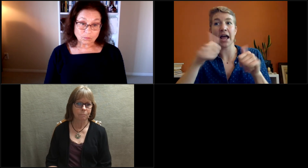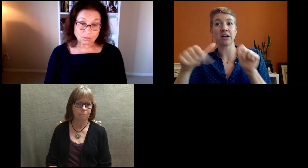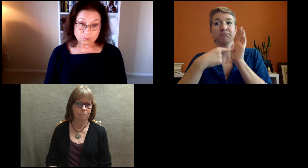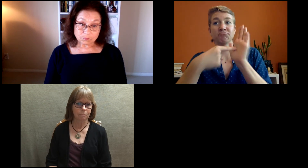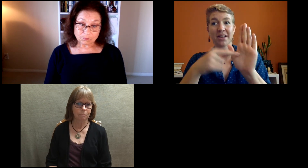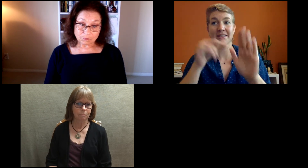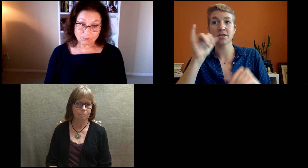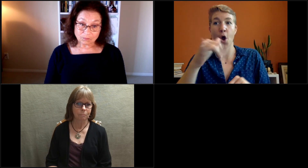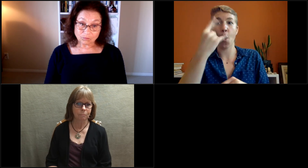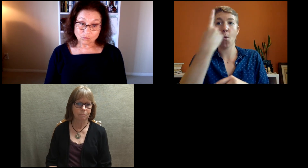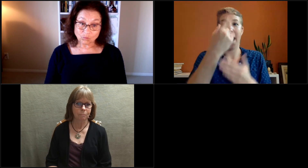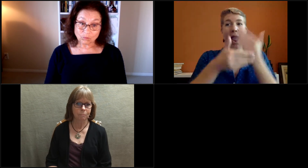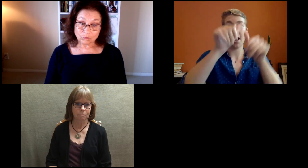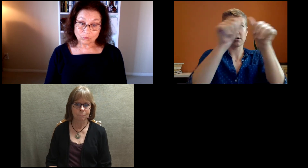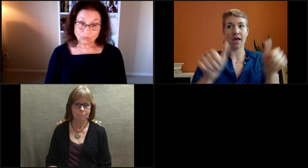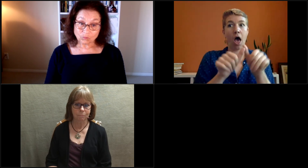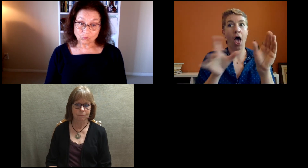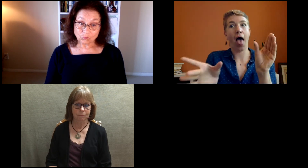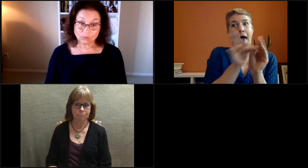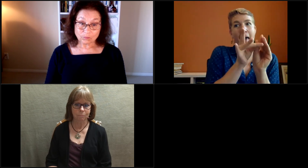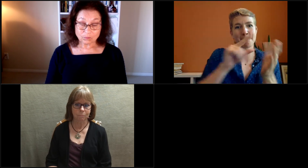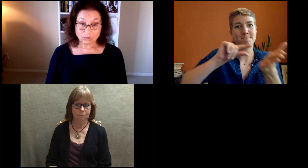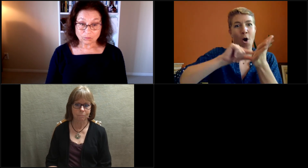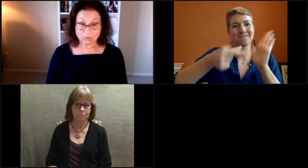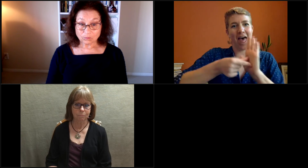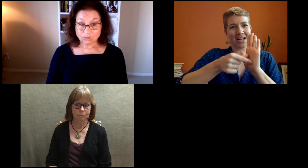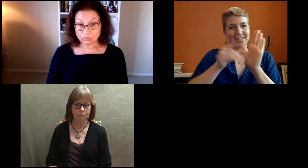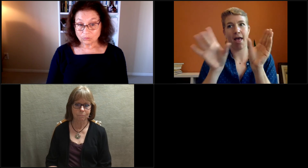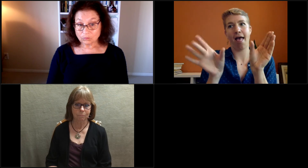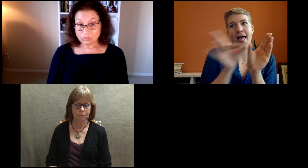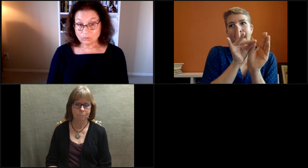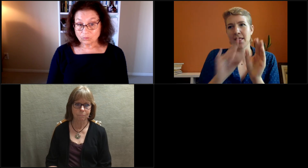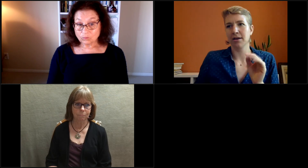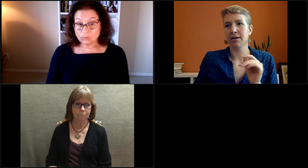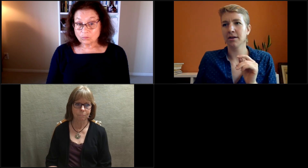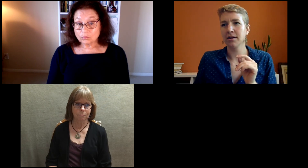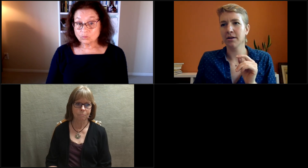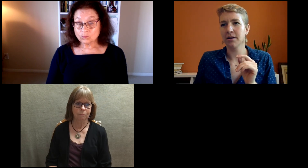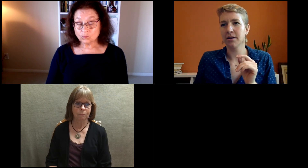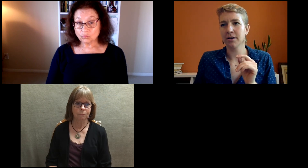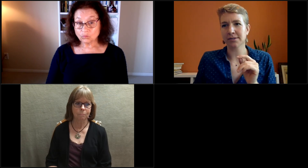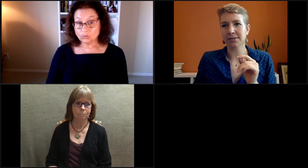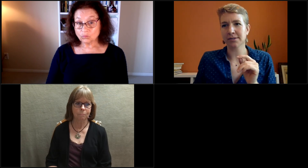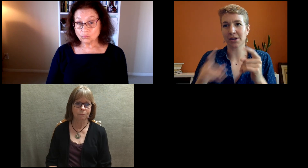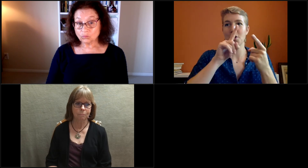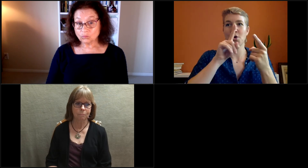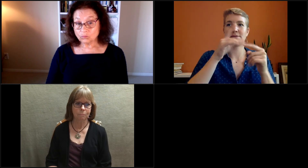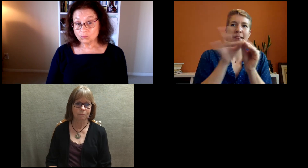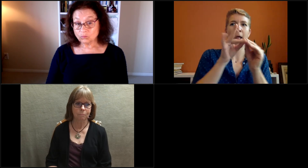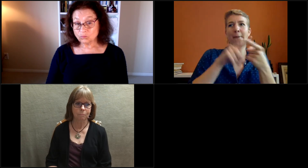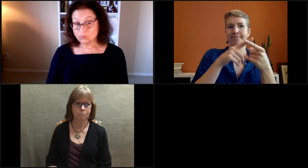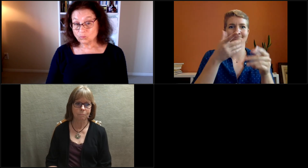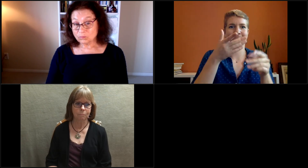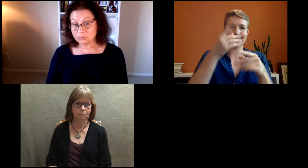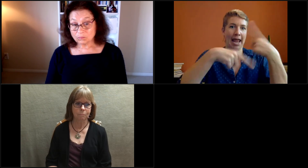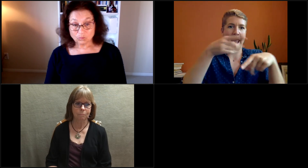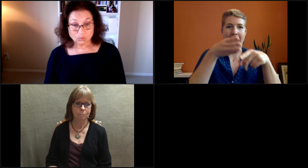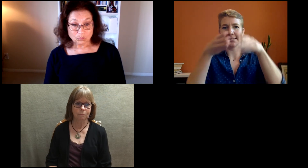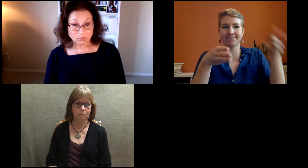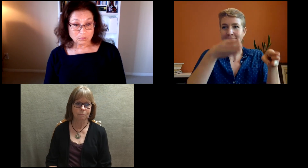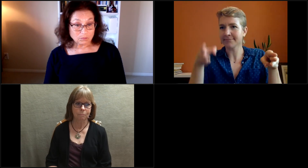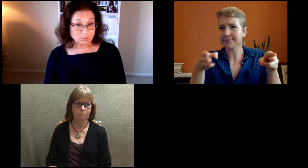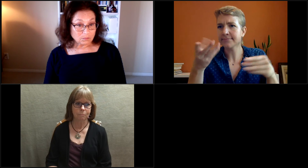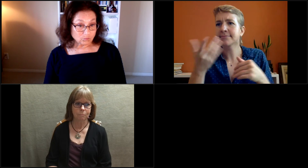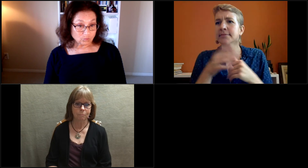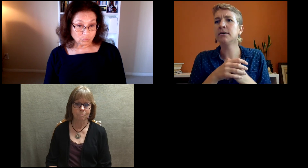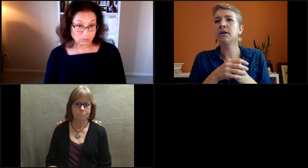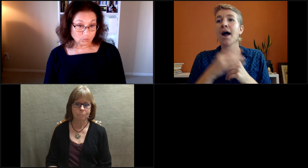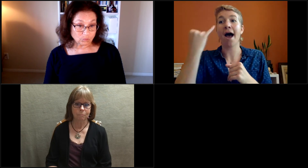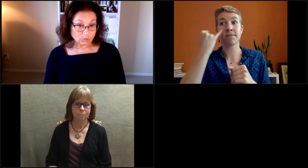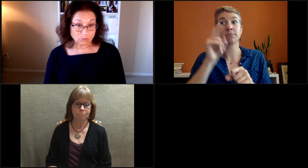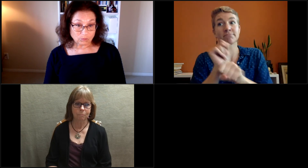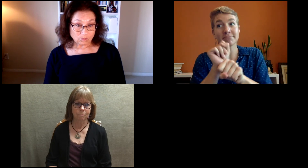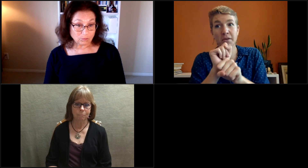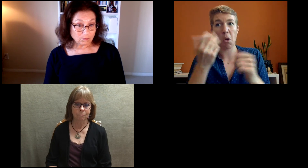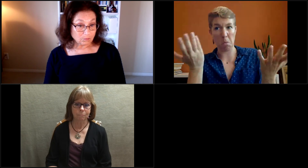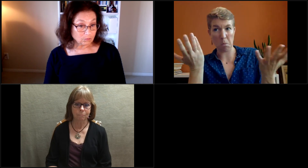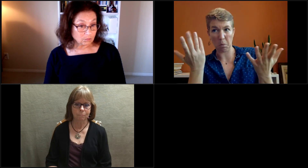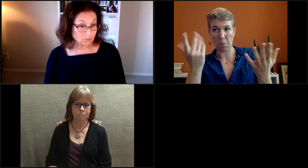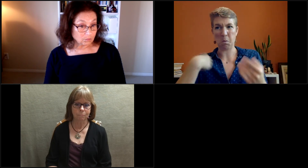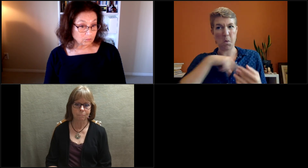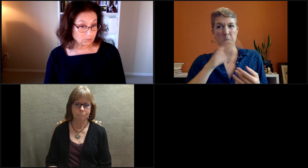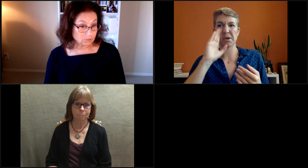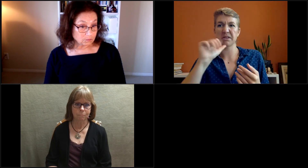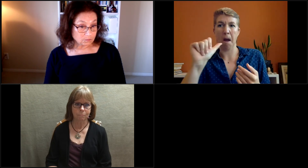By chance, are there any indications that the one-handed version, morphologically affixes, or fuses, or cliticizes to a neighboring element?